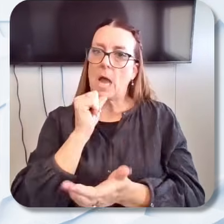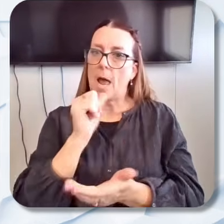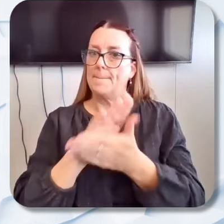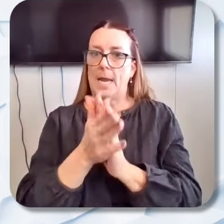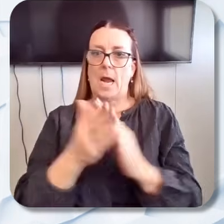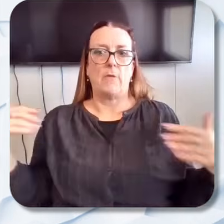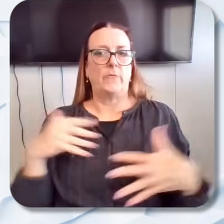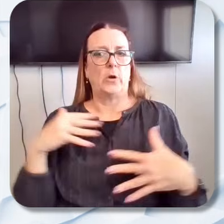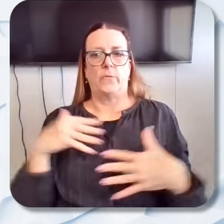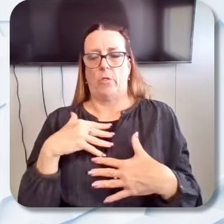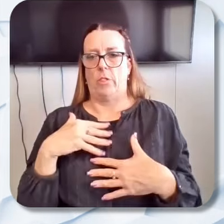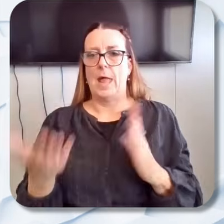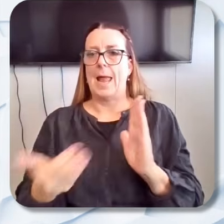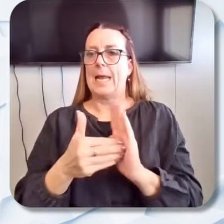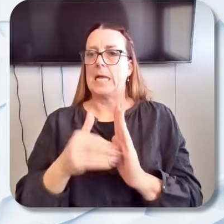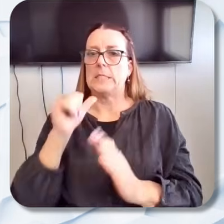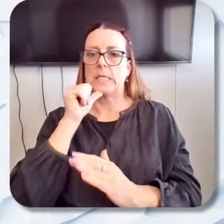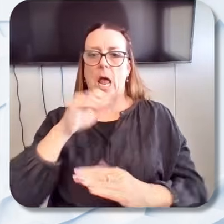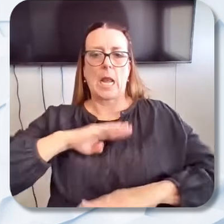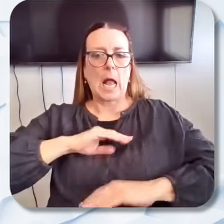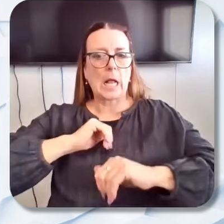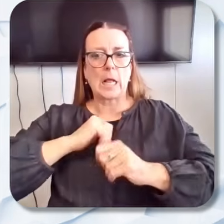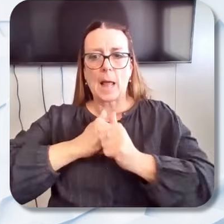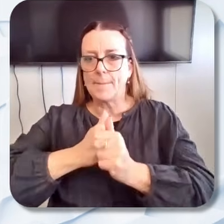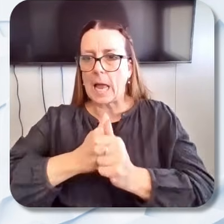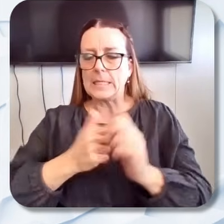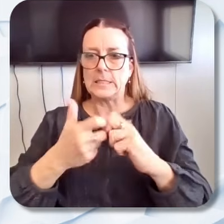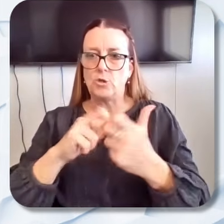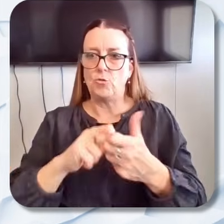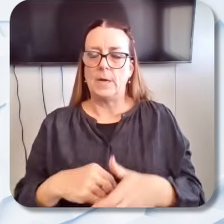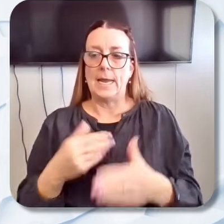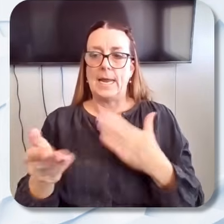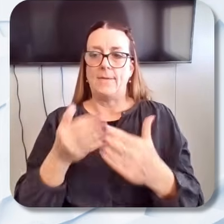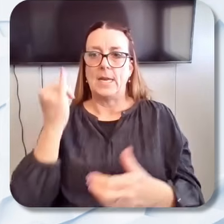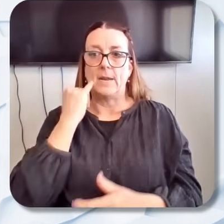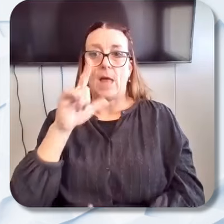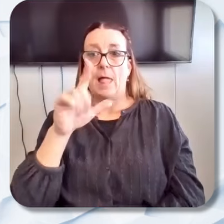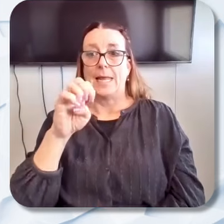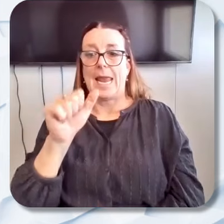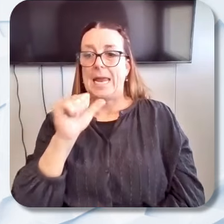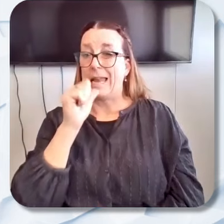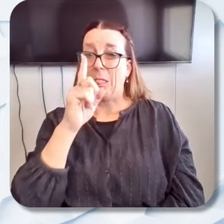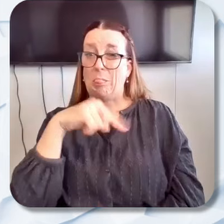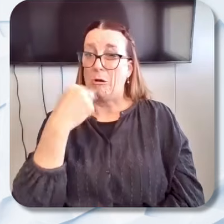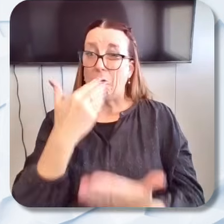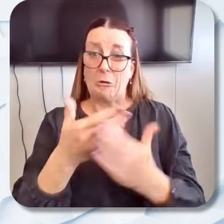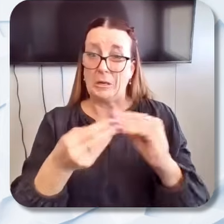And so again, this is not a compliance, even if your LEA does not look so good in this data right now.